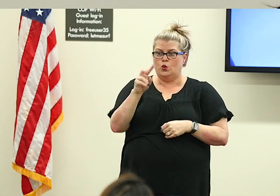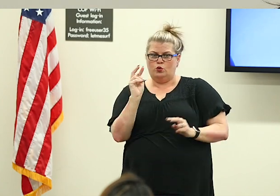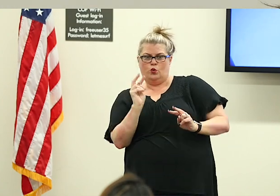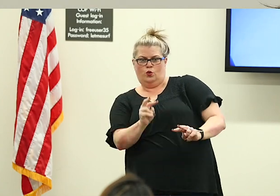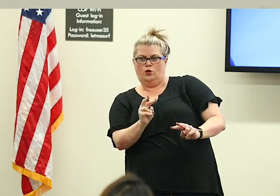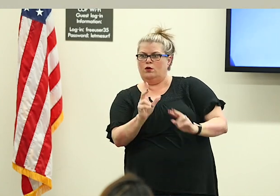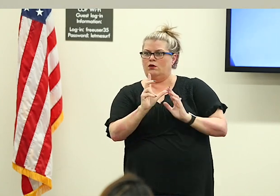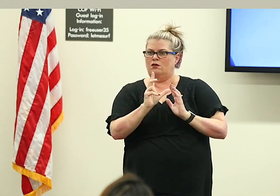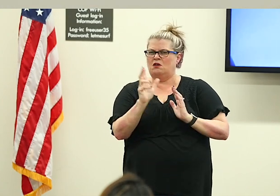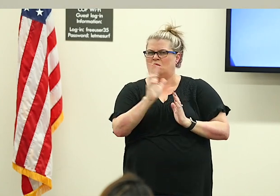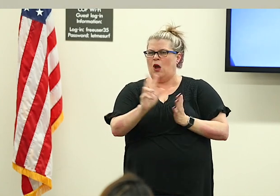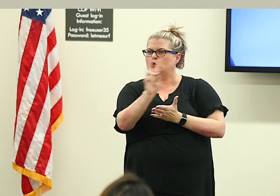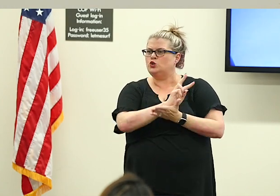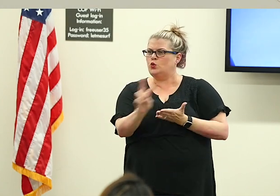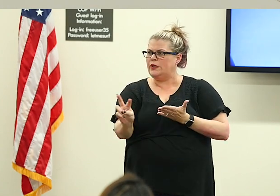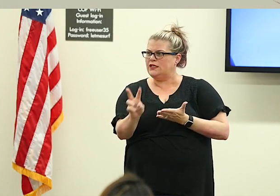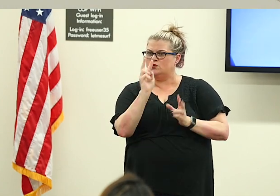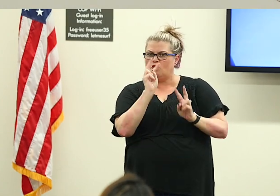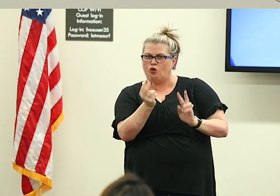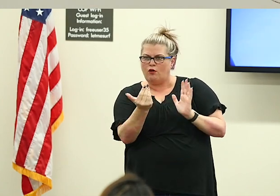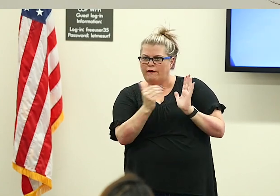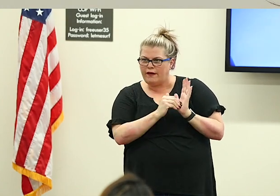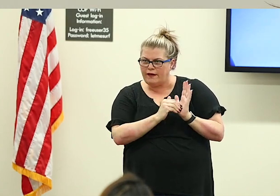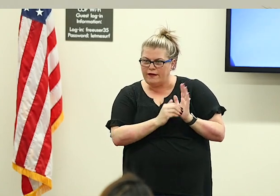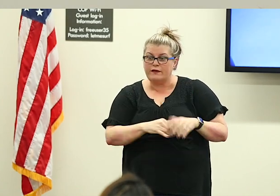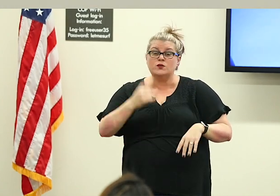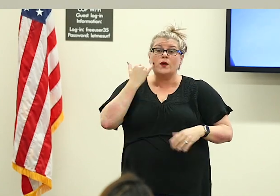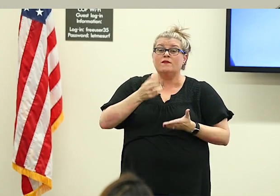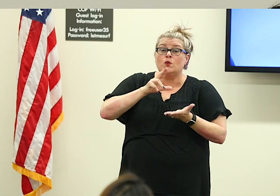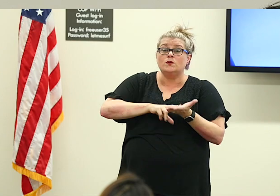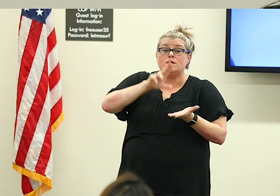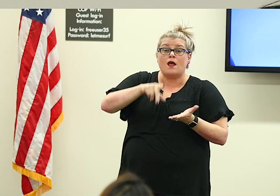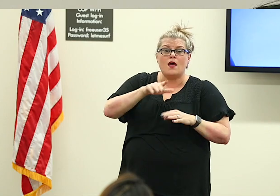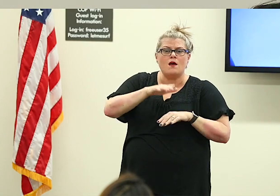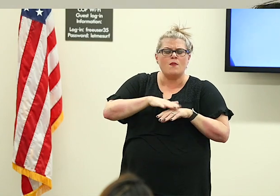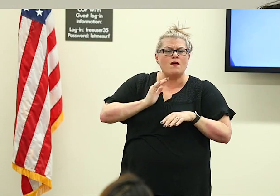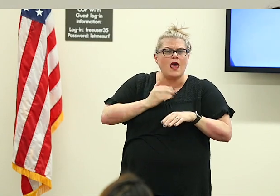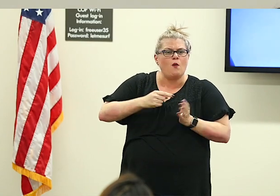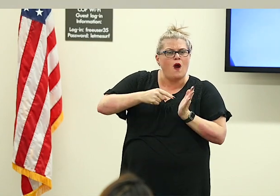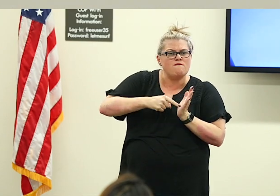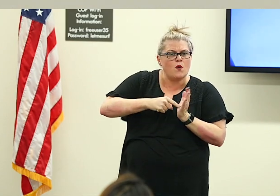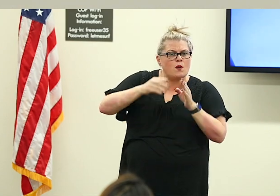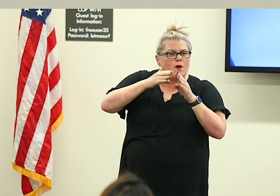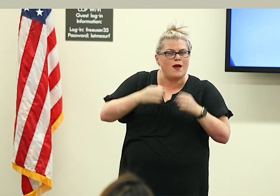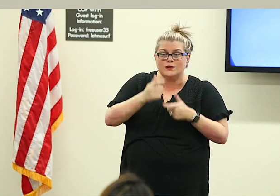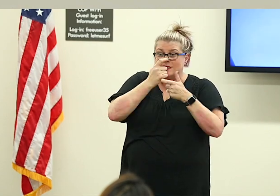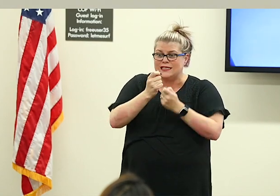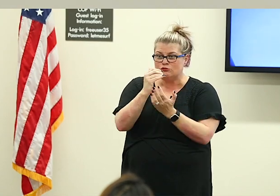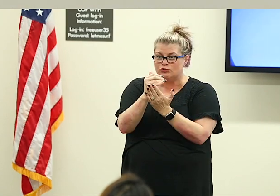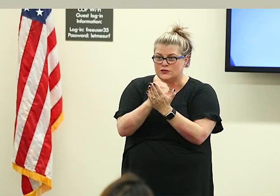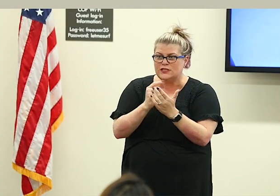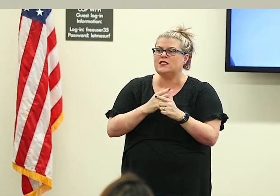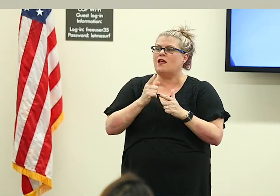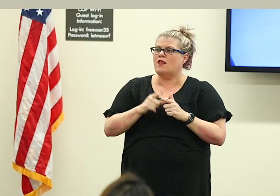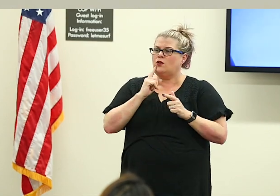in about two weeks. If you sign up on our affordable housing interest list, you will get notified